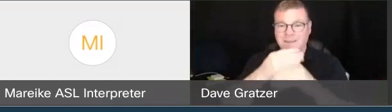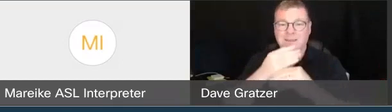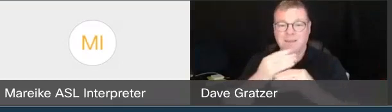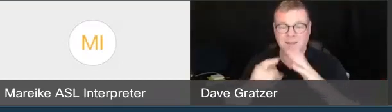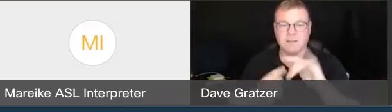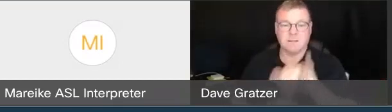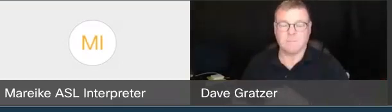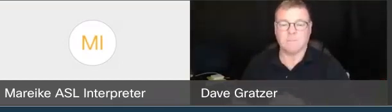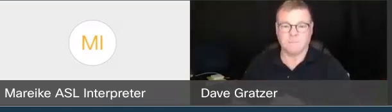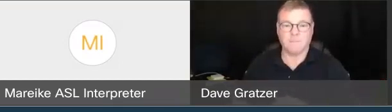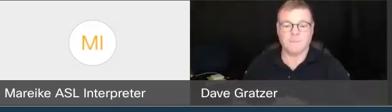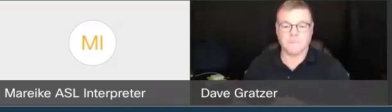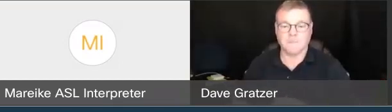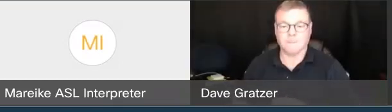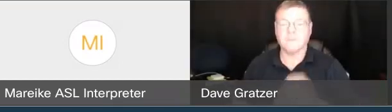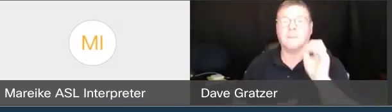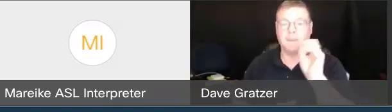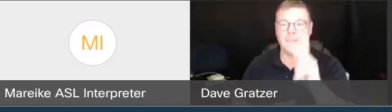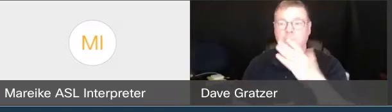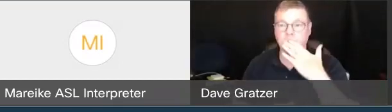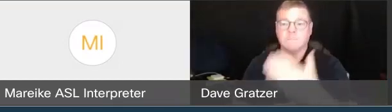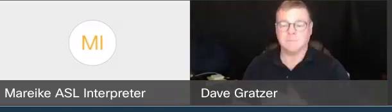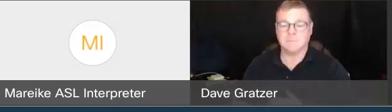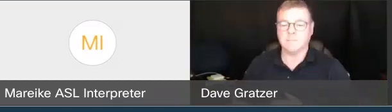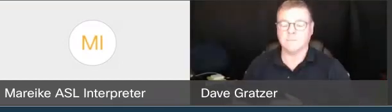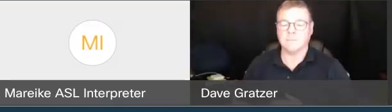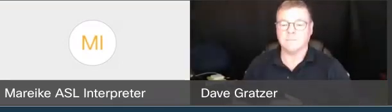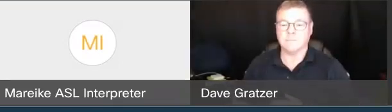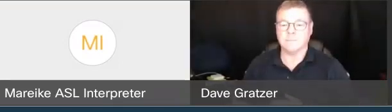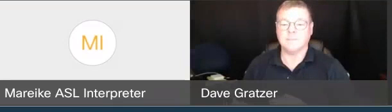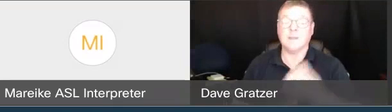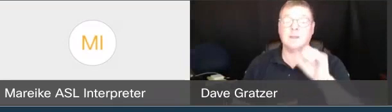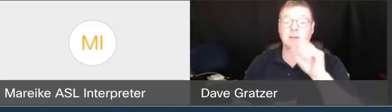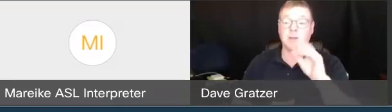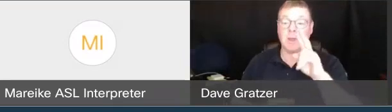[Michele] Okay, so again looking at sort of clientele,